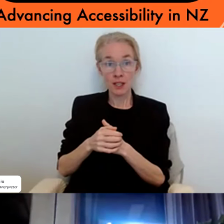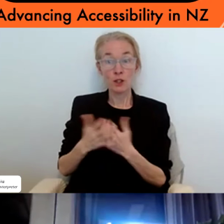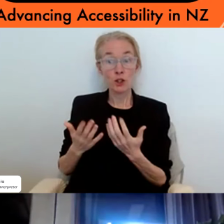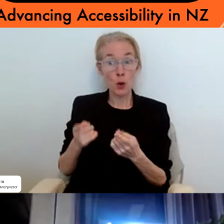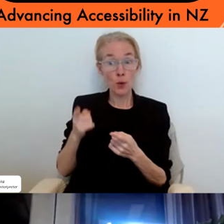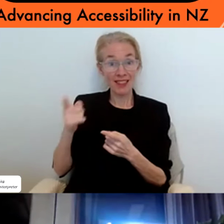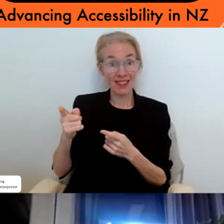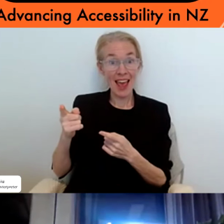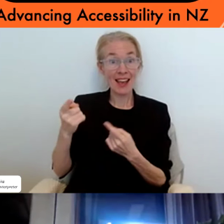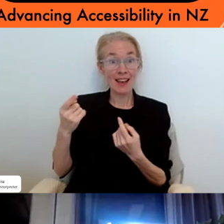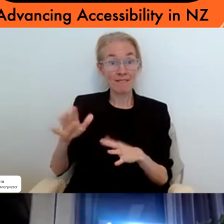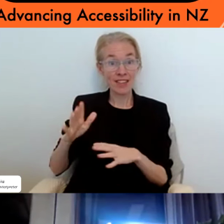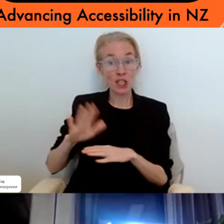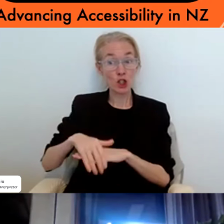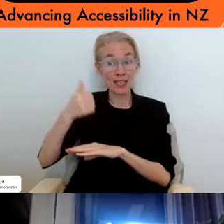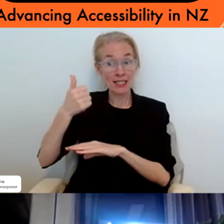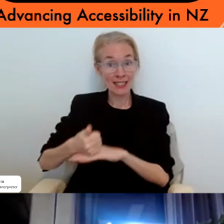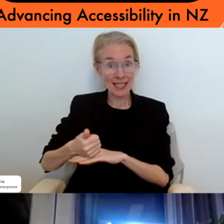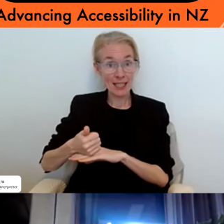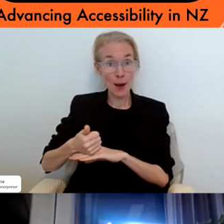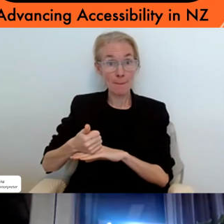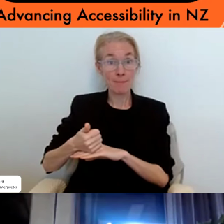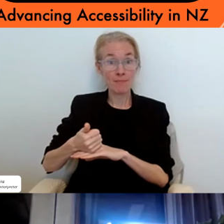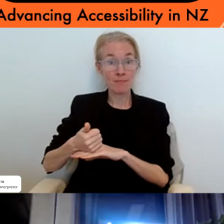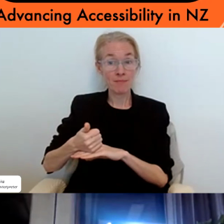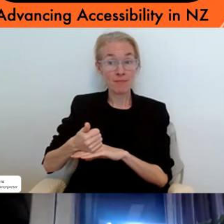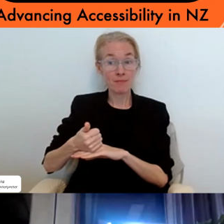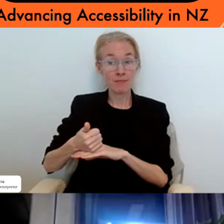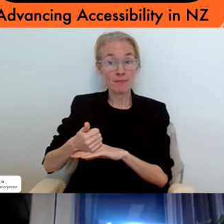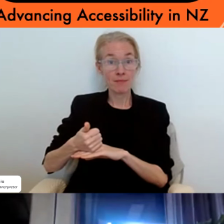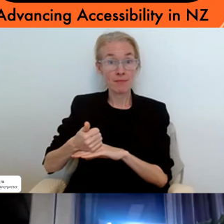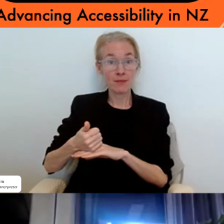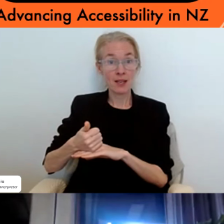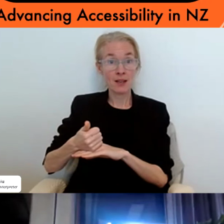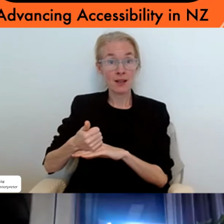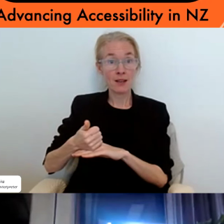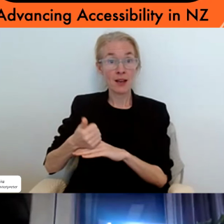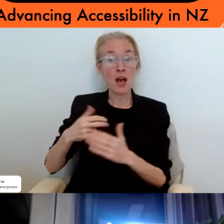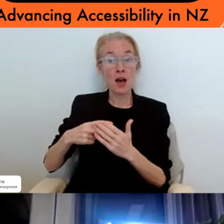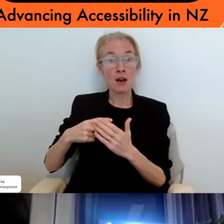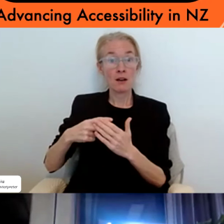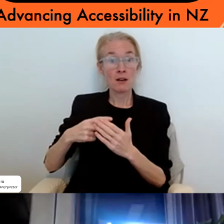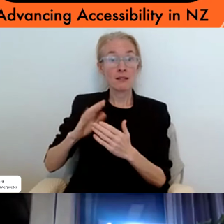a way to actually encourage voluntarily their housing stock to incorporate